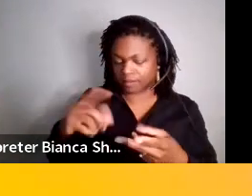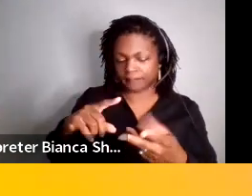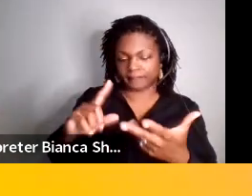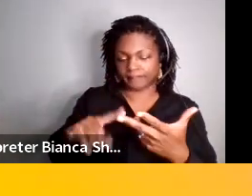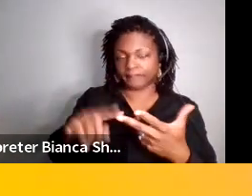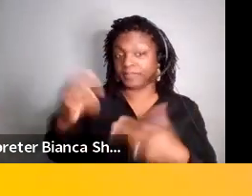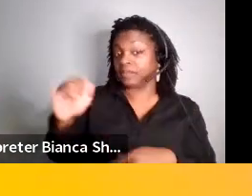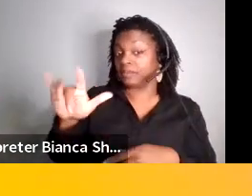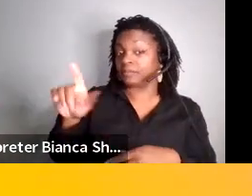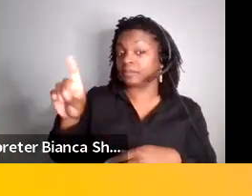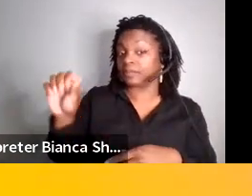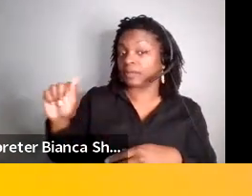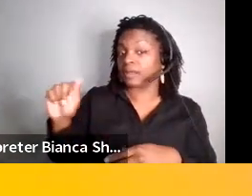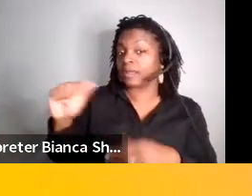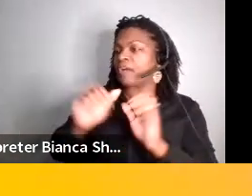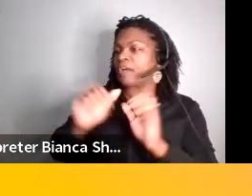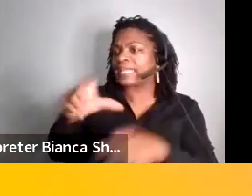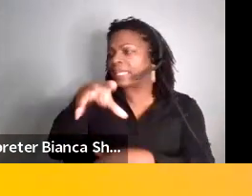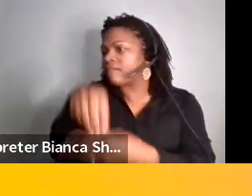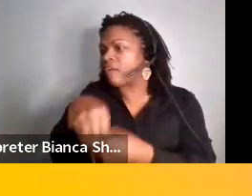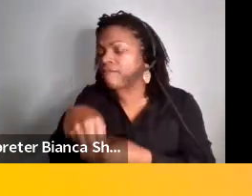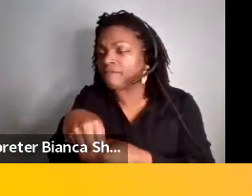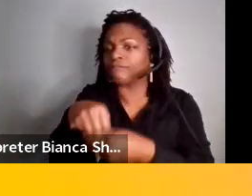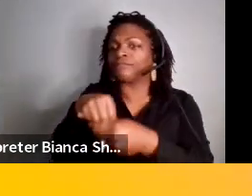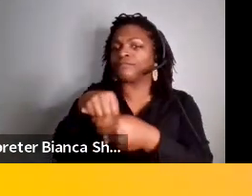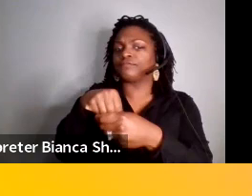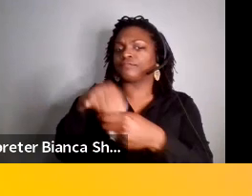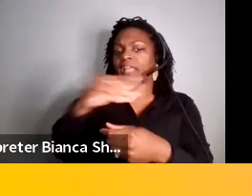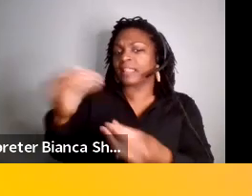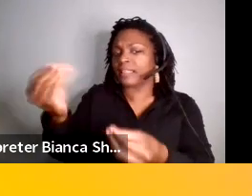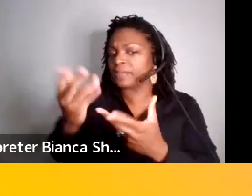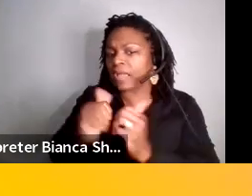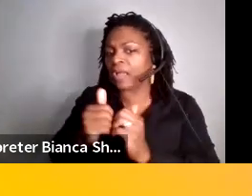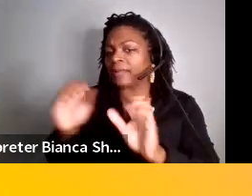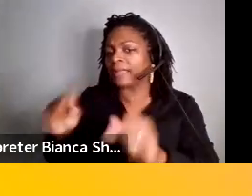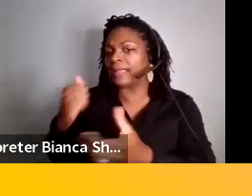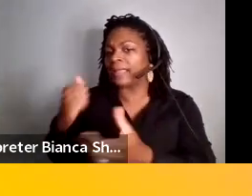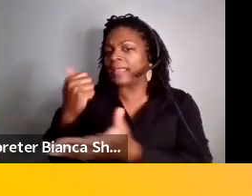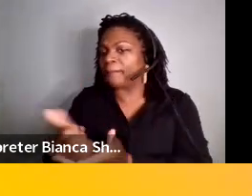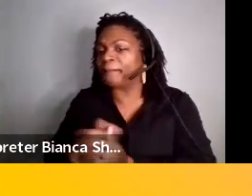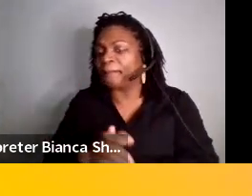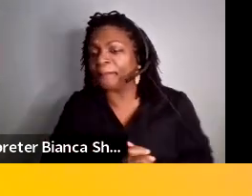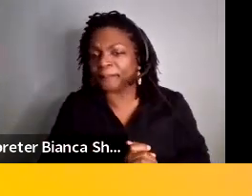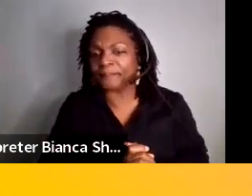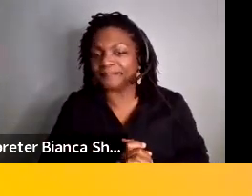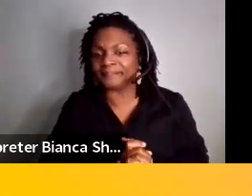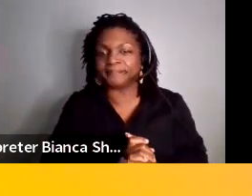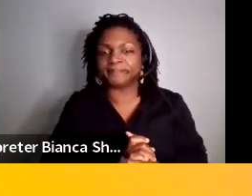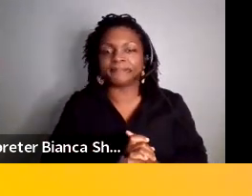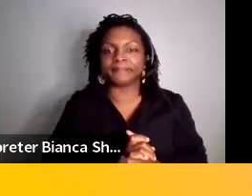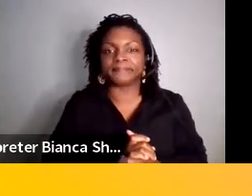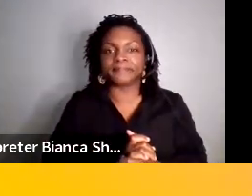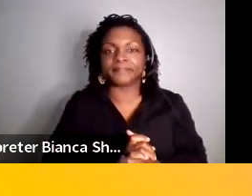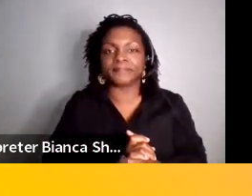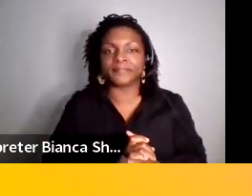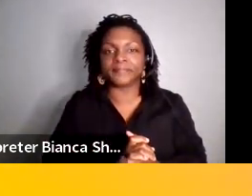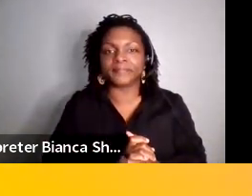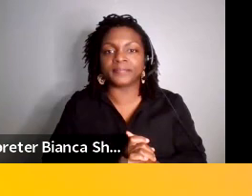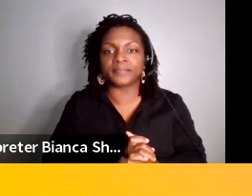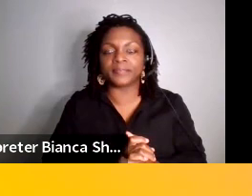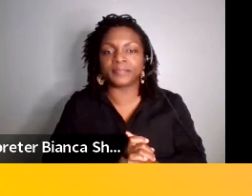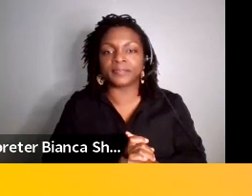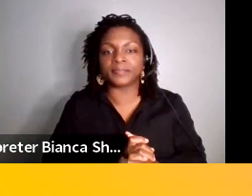How can How can you get involved and let me know how we can help